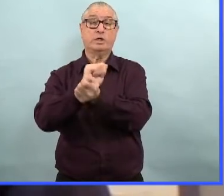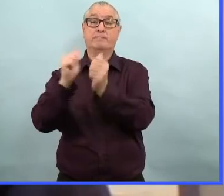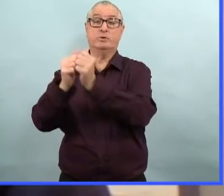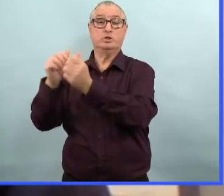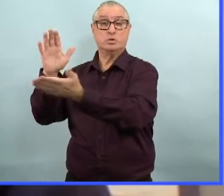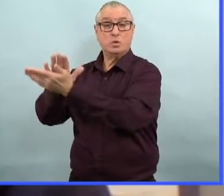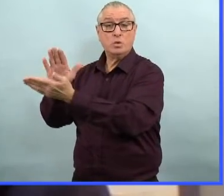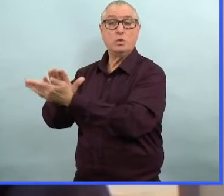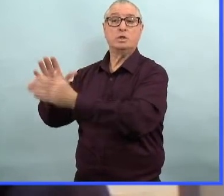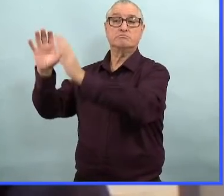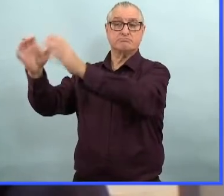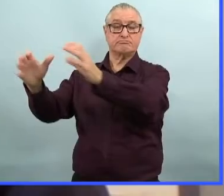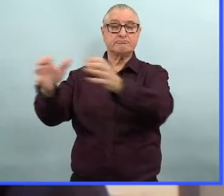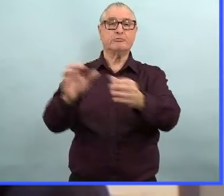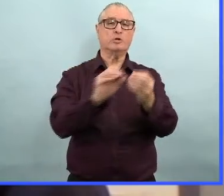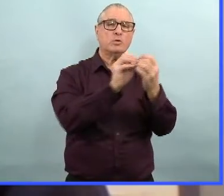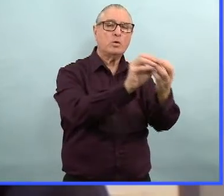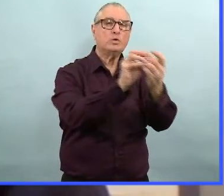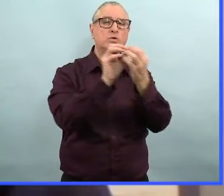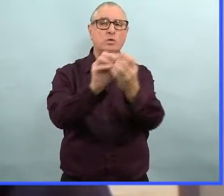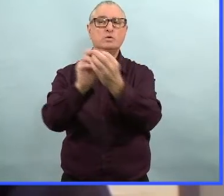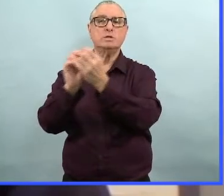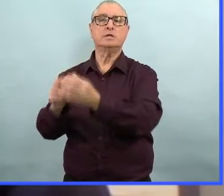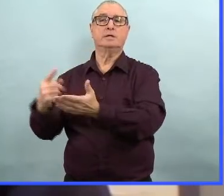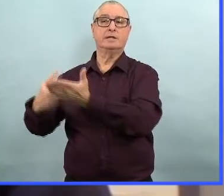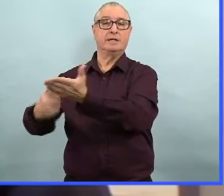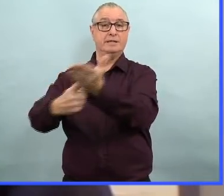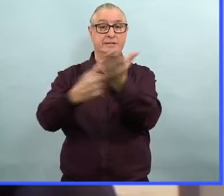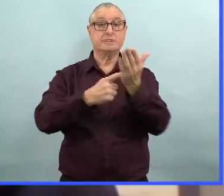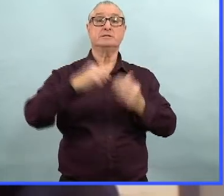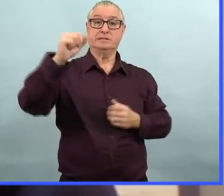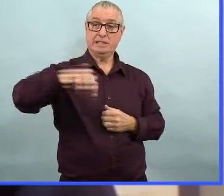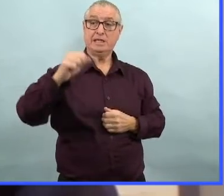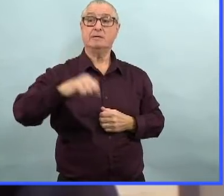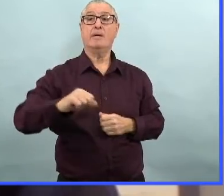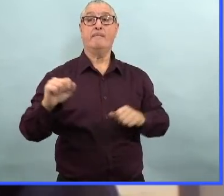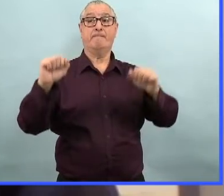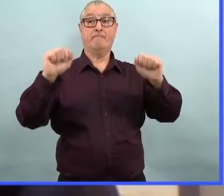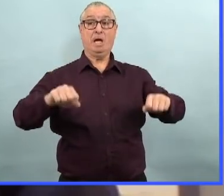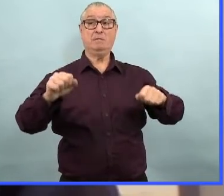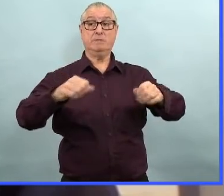quickly so we may have to pivot but right now there's no no decision made on that